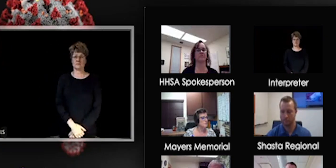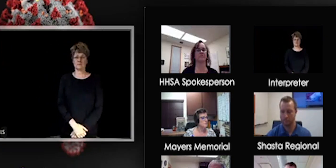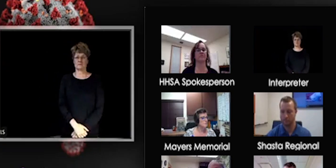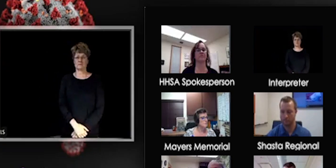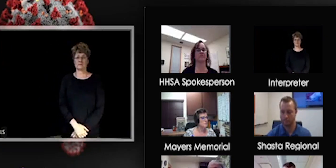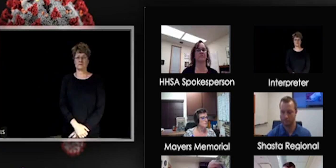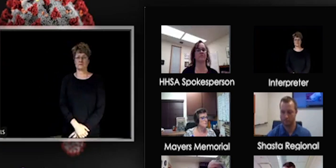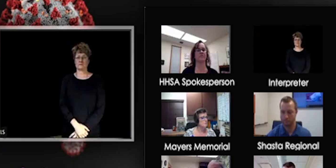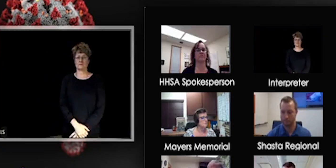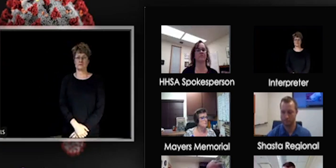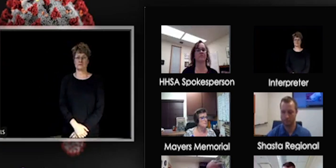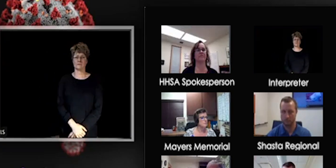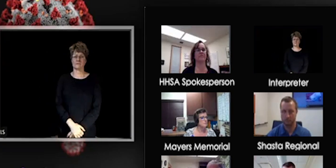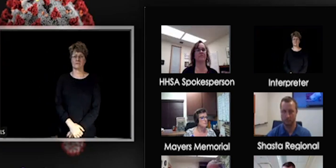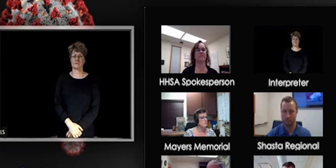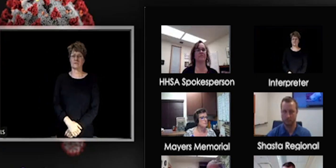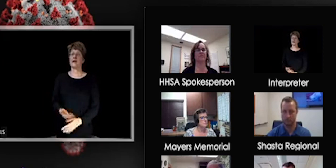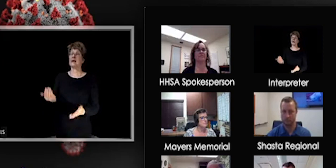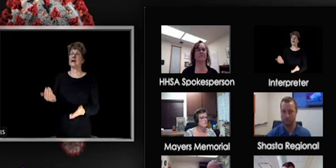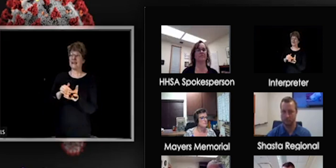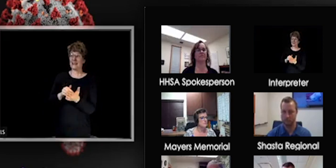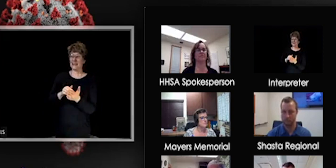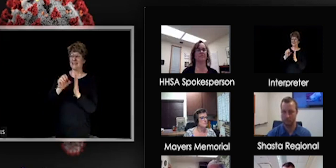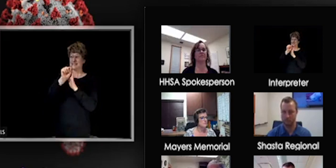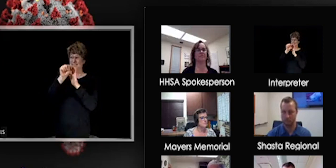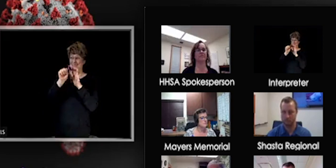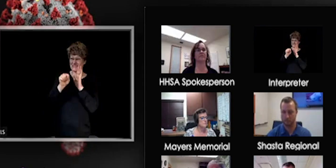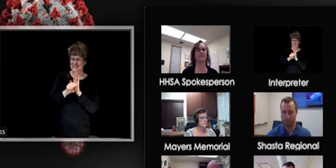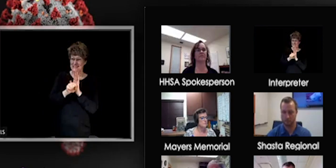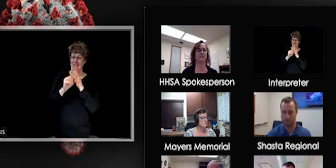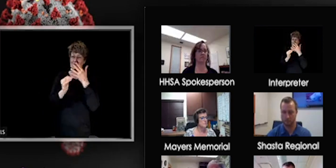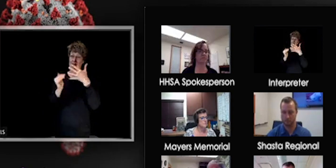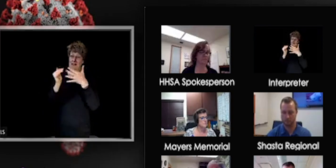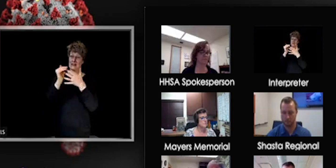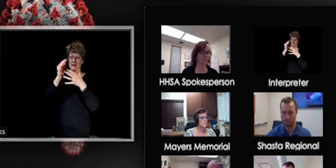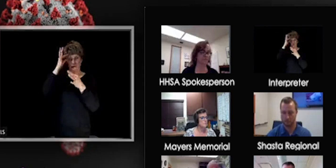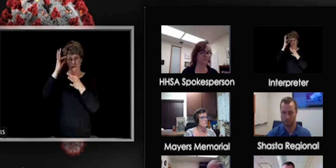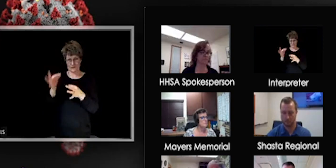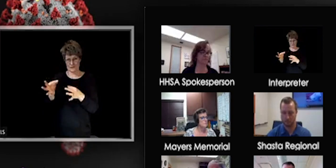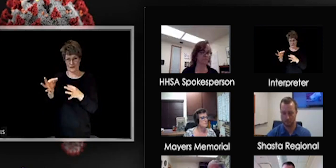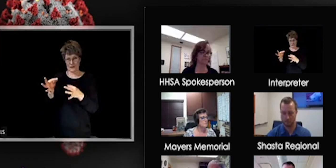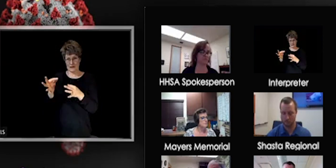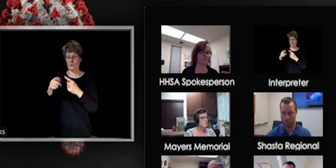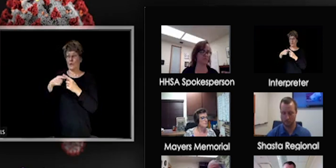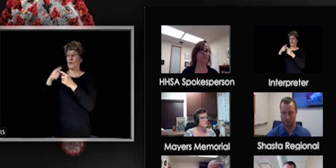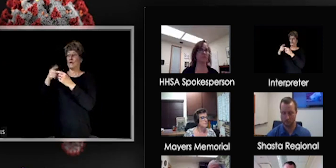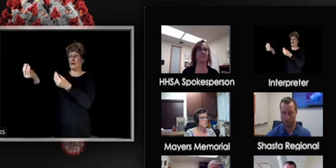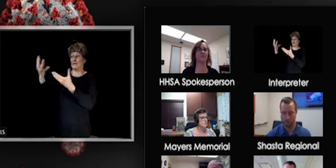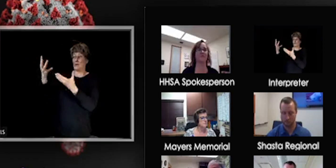happening at the state level, and when that guidance comes out from the state, then we’ll be able to do it. Okay, thank you so much, ma’am. I really